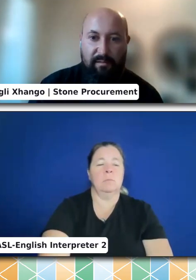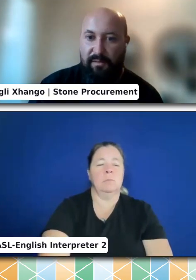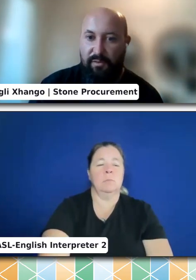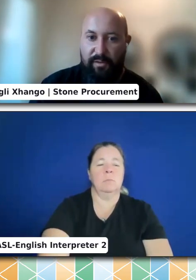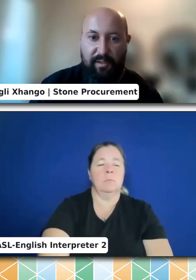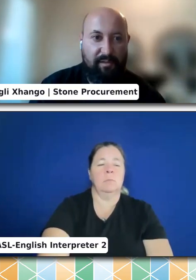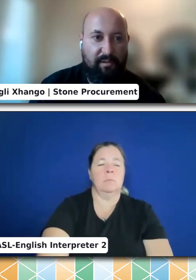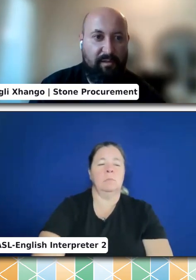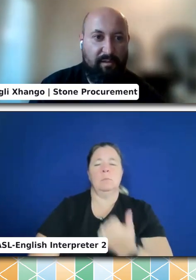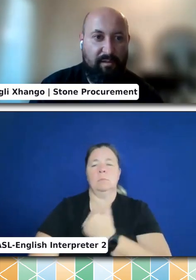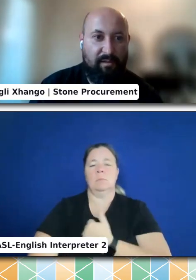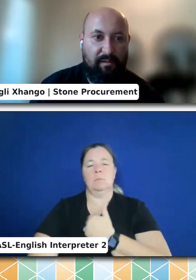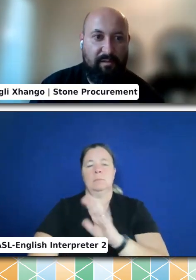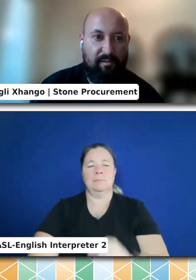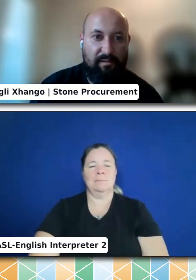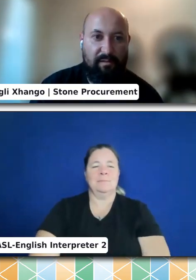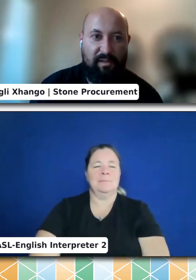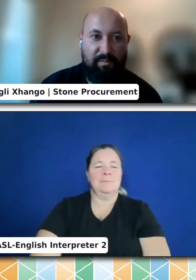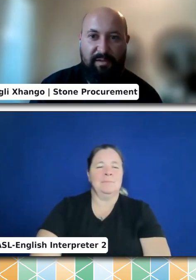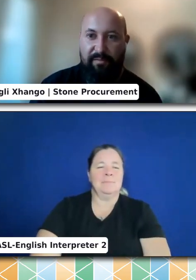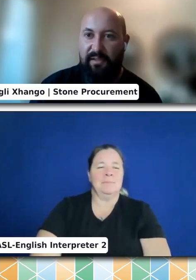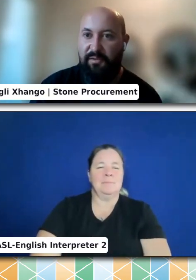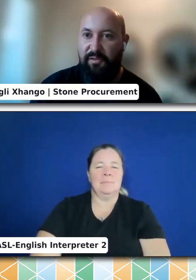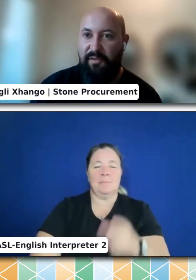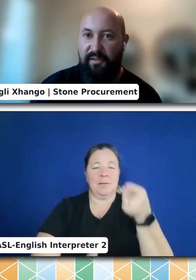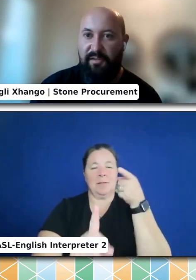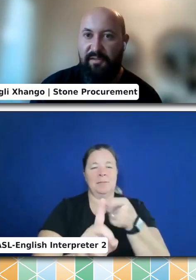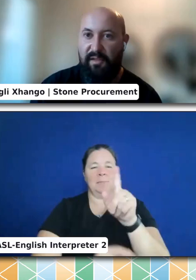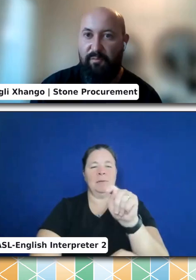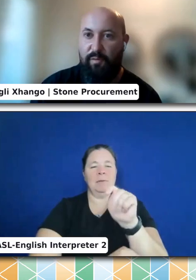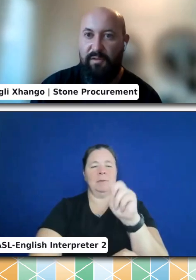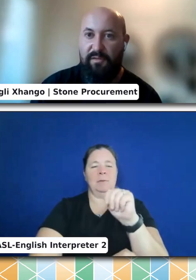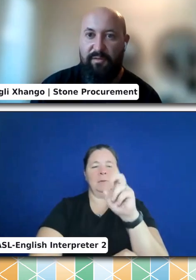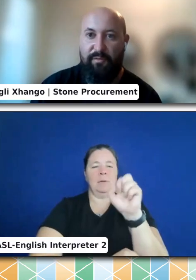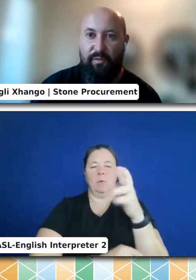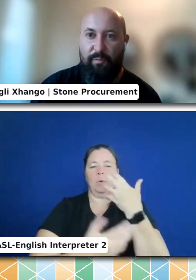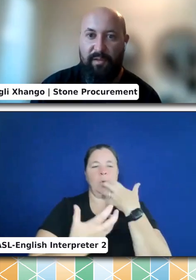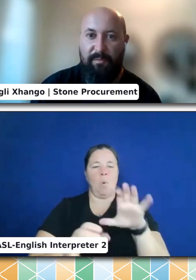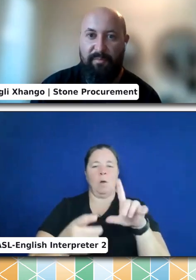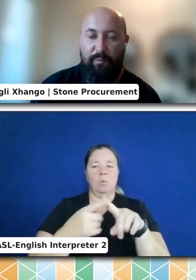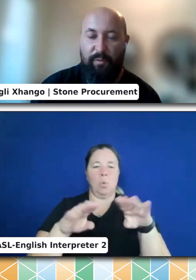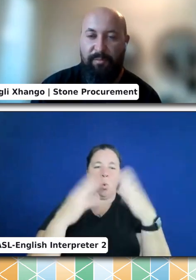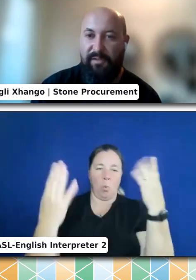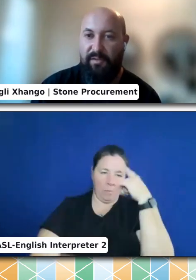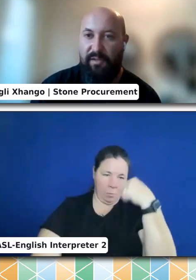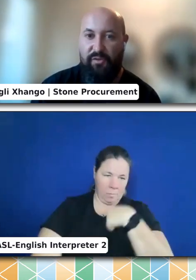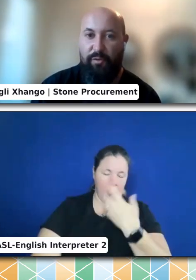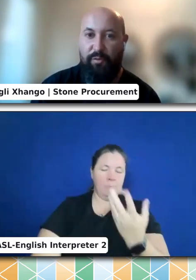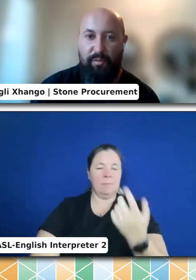Sorry, guys, uh… the specific country, it does not want to open up for me, so that I can show you.